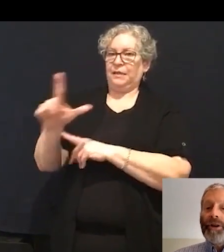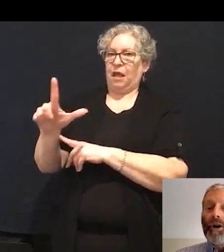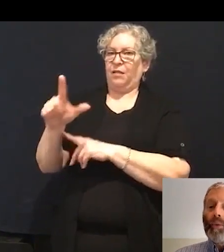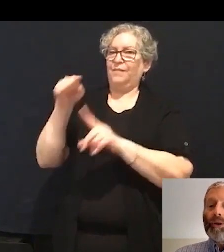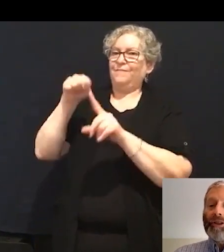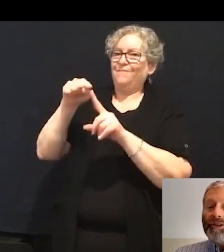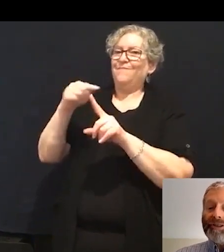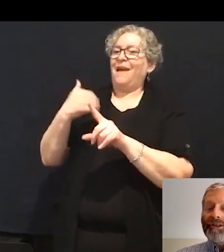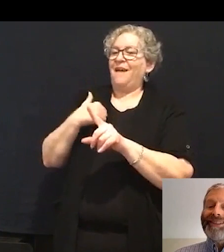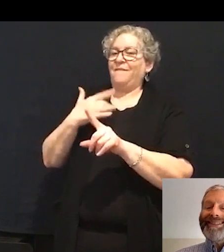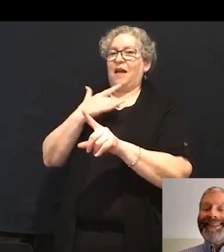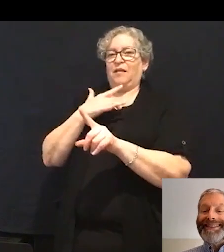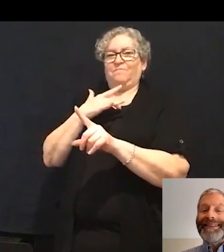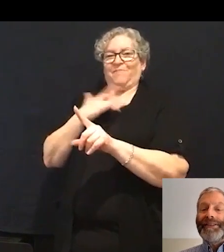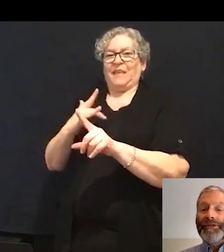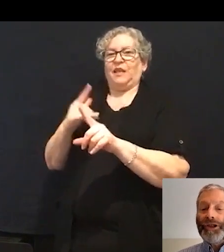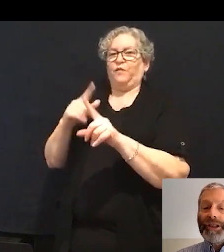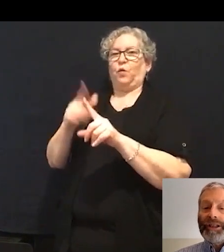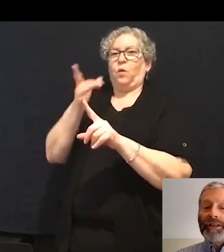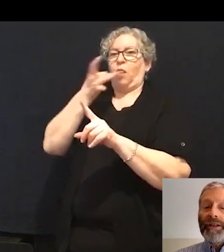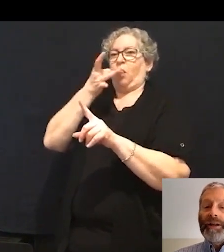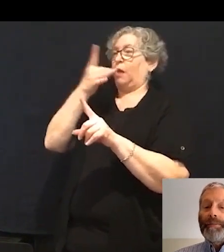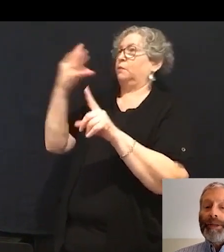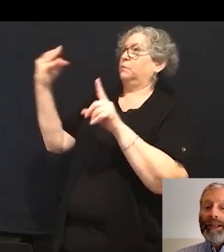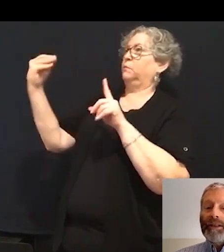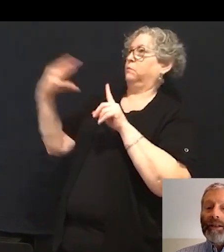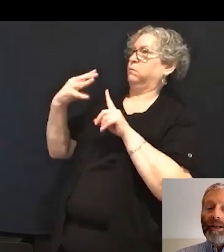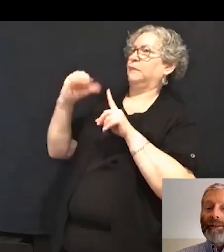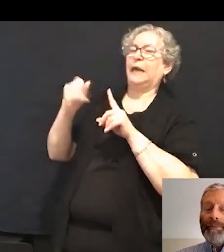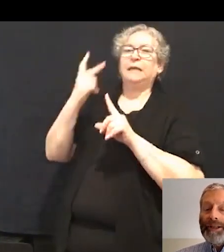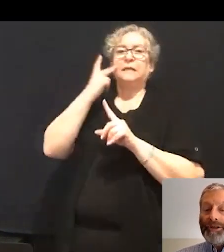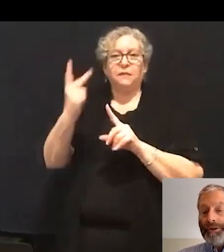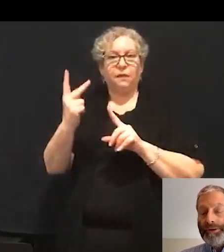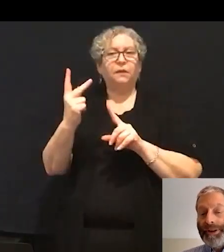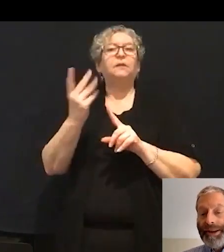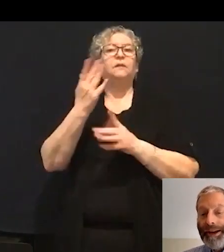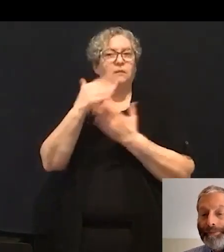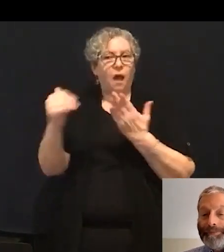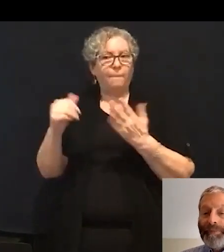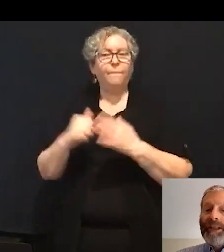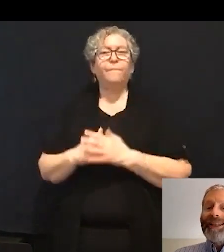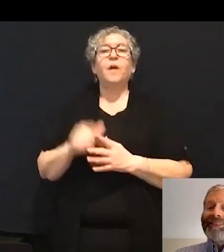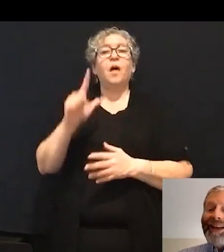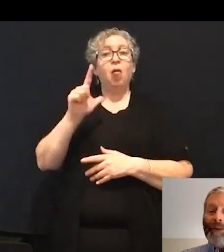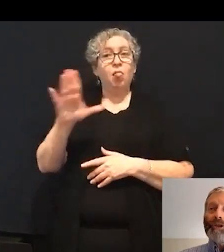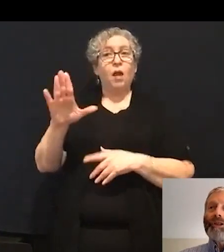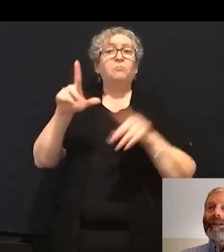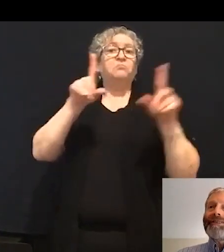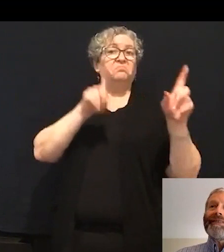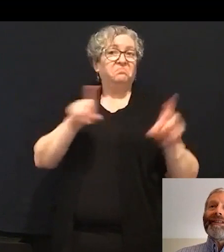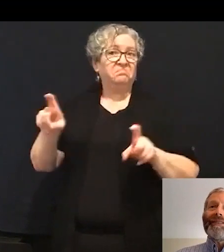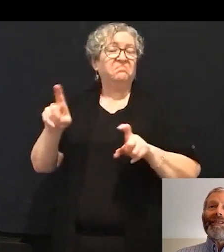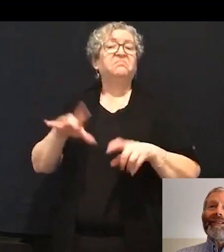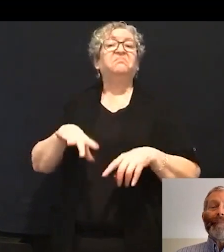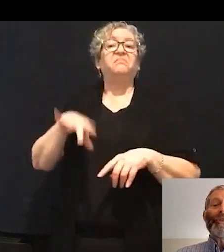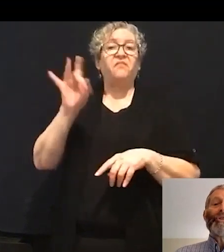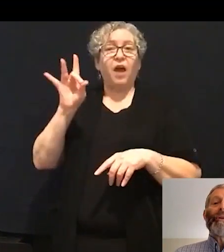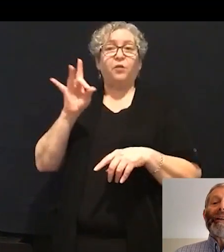with this light-sensitive gene being administered to them. In lab studies, they did demonstrate